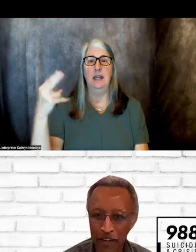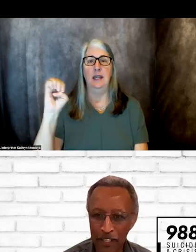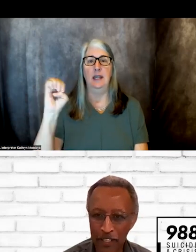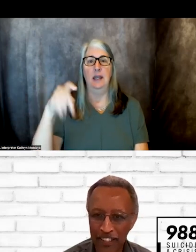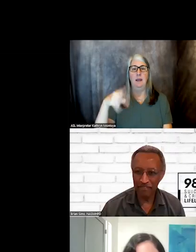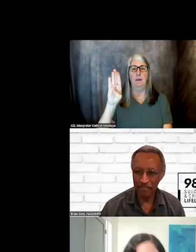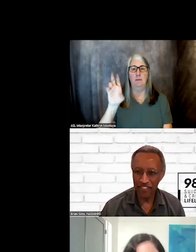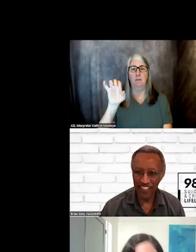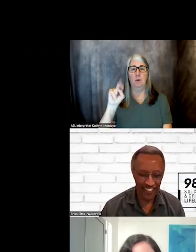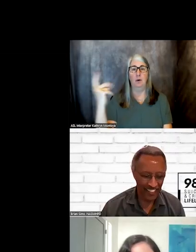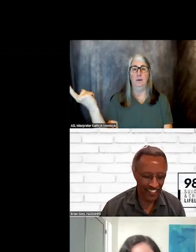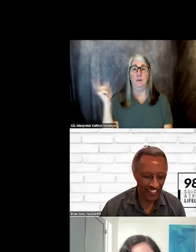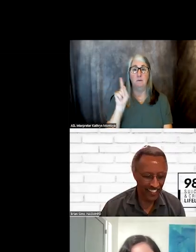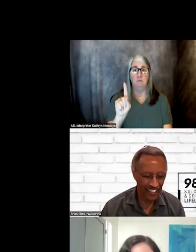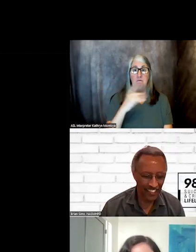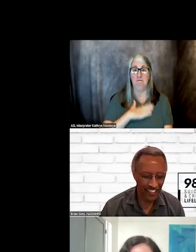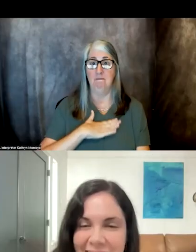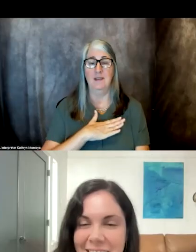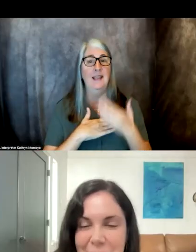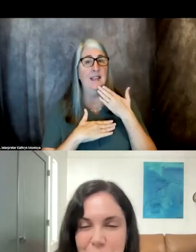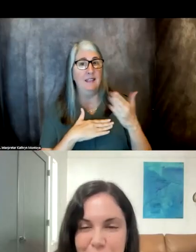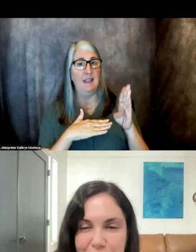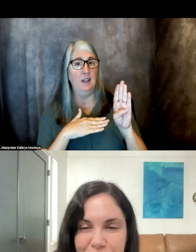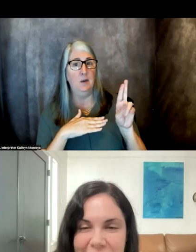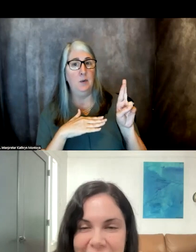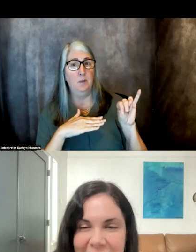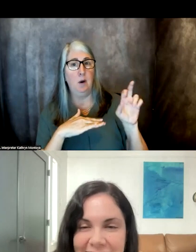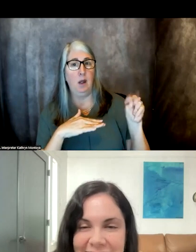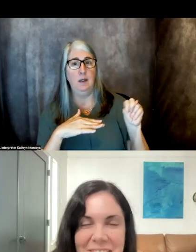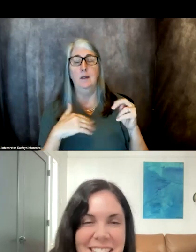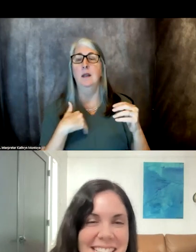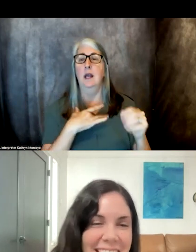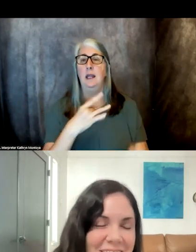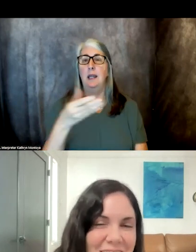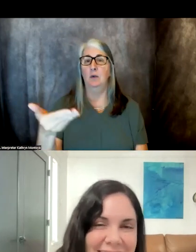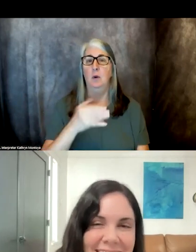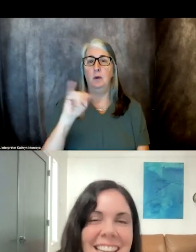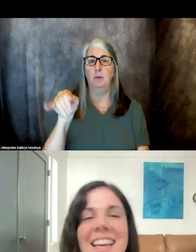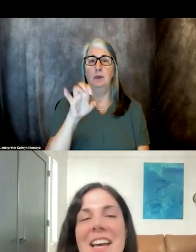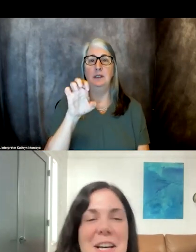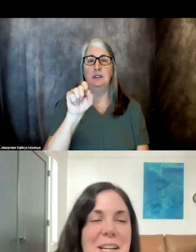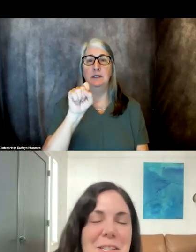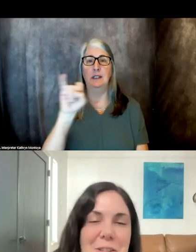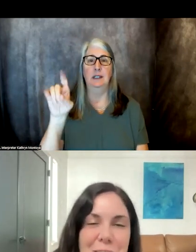THANK YOU, BRIAN. I WOULD LIKE TO WELCOME JESSI DAVIS. SHE